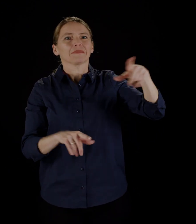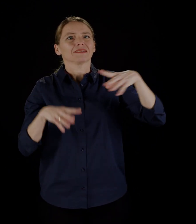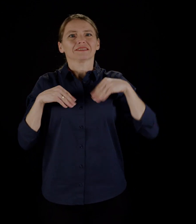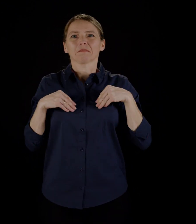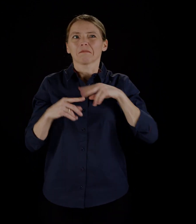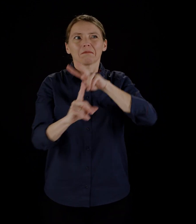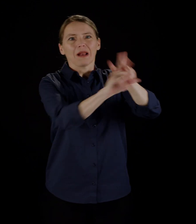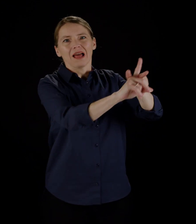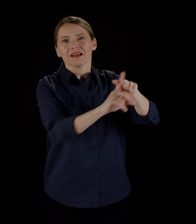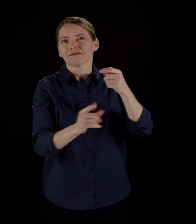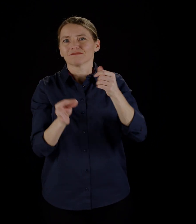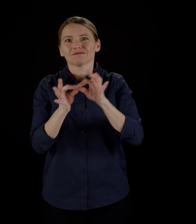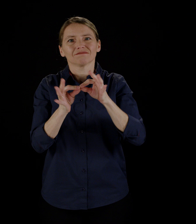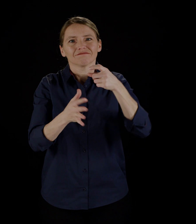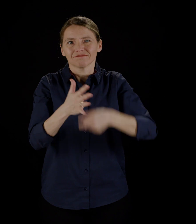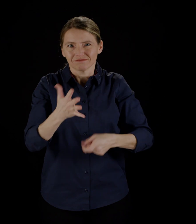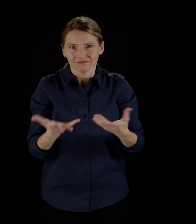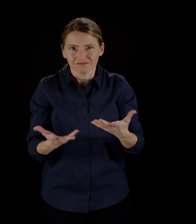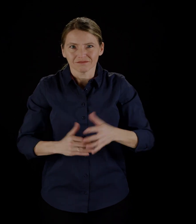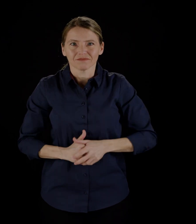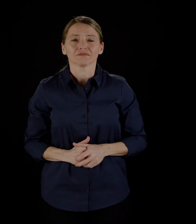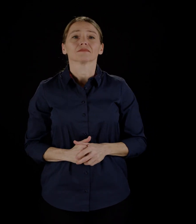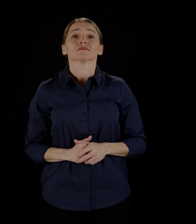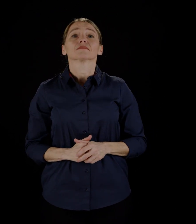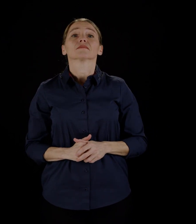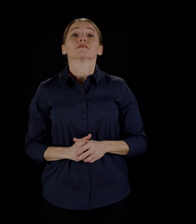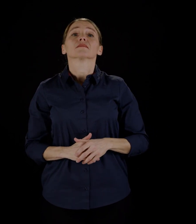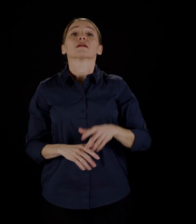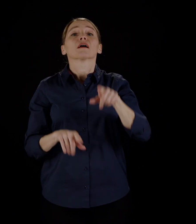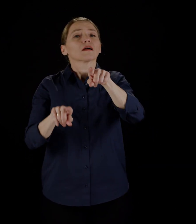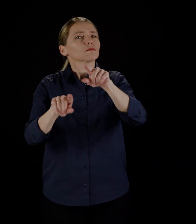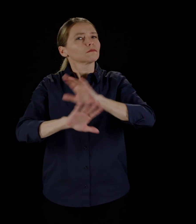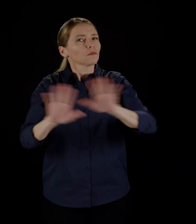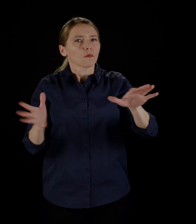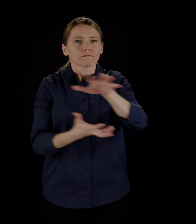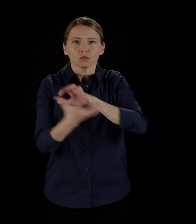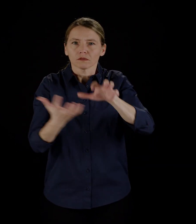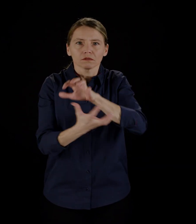This may also be known as Equipment Financing or Device Balance.